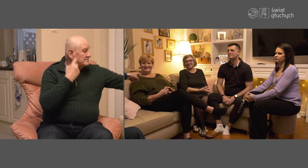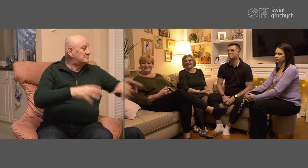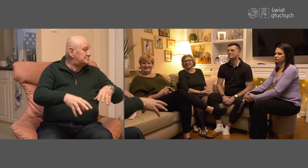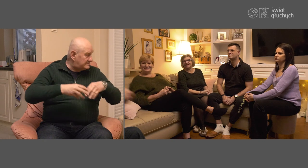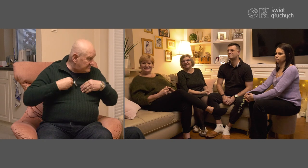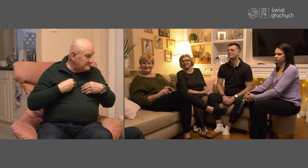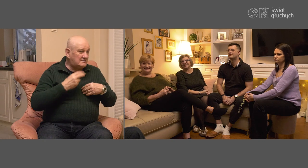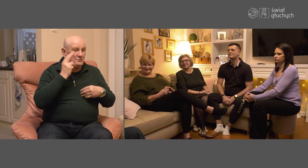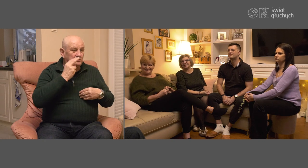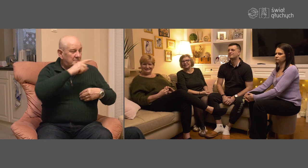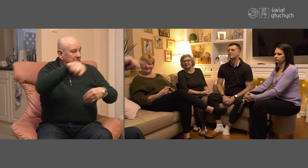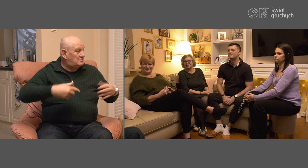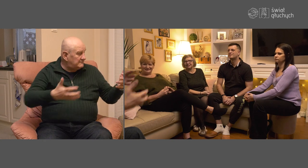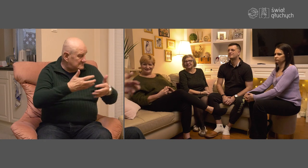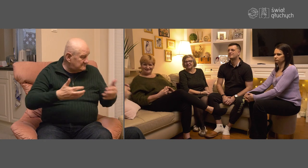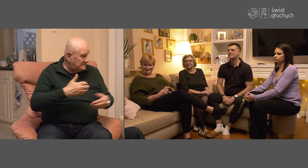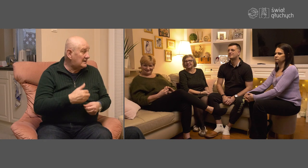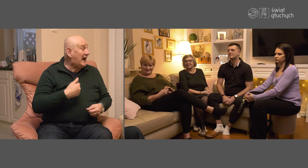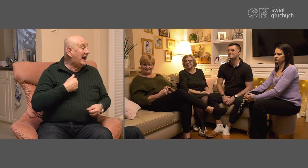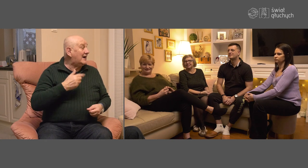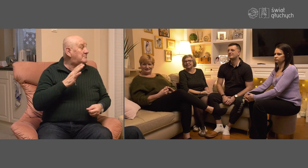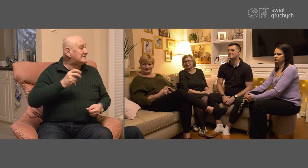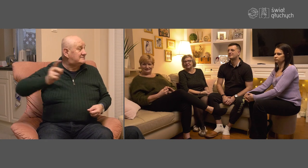[Tadeusz]: You see, because you like our company of the deaf.